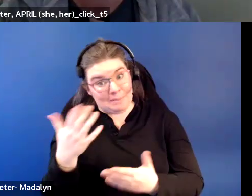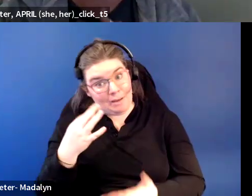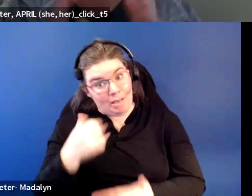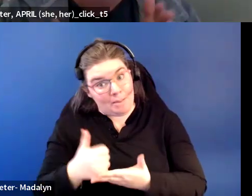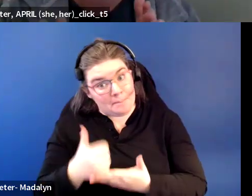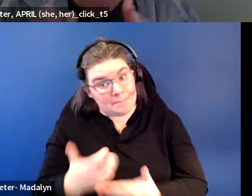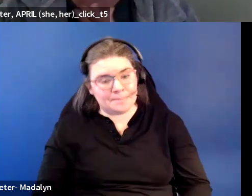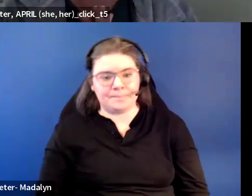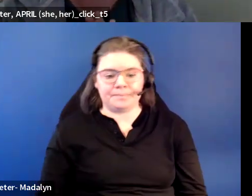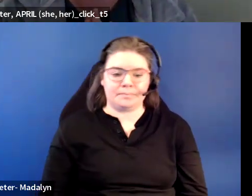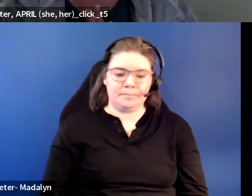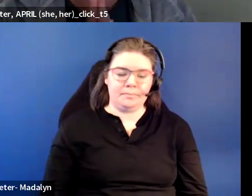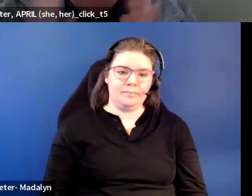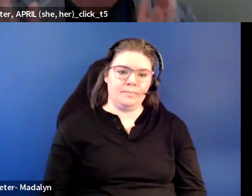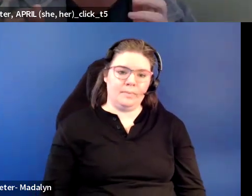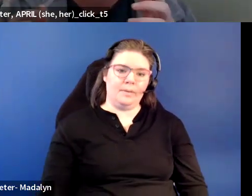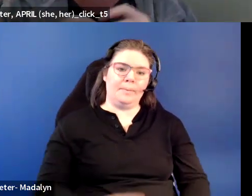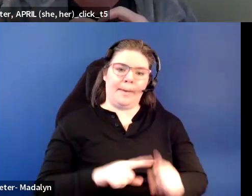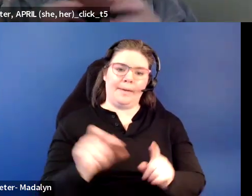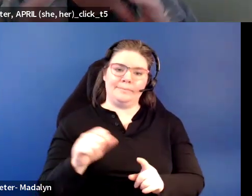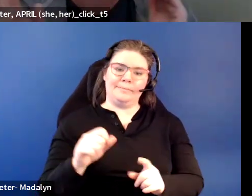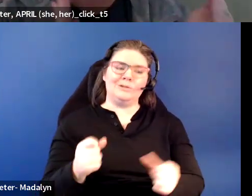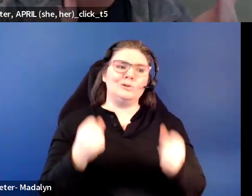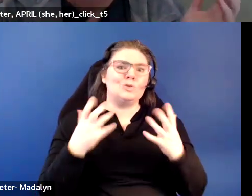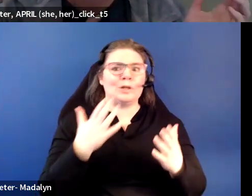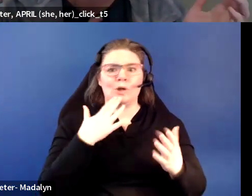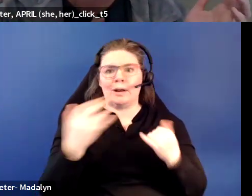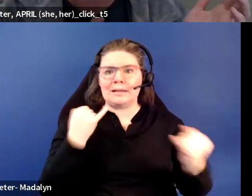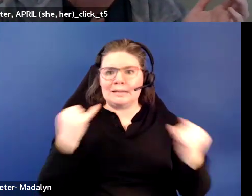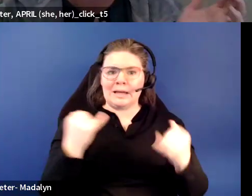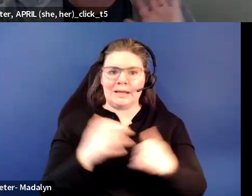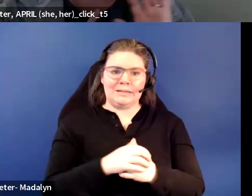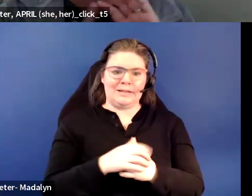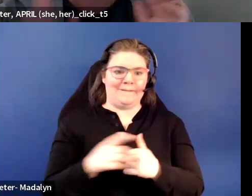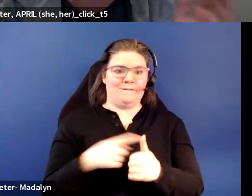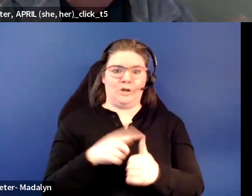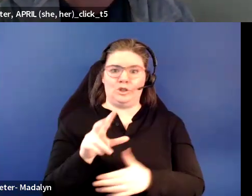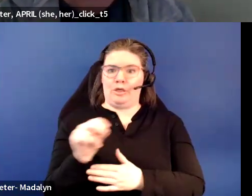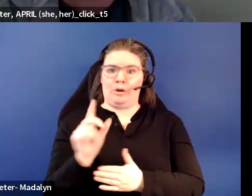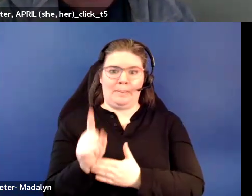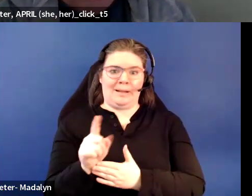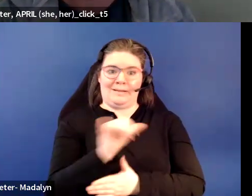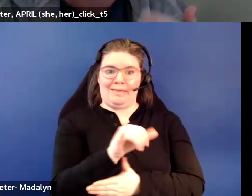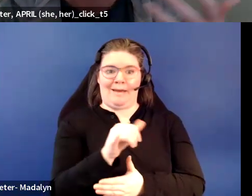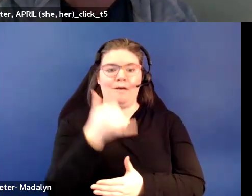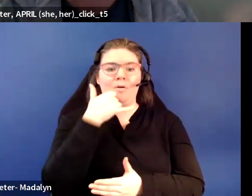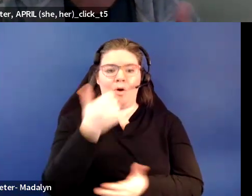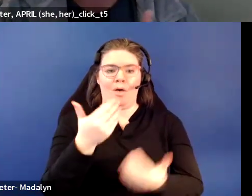Sierra Royster, APRIL (she, her): but I definitely. There's so many good ideas. The first 30 min of those calls they do like a presentation on something.